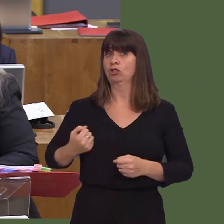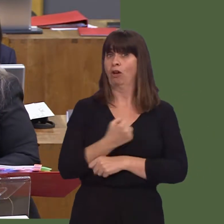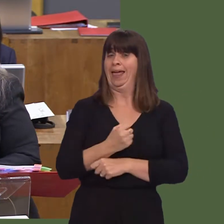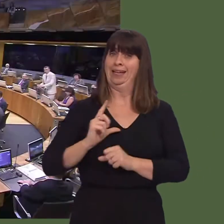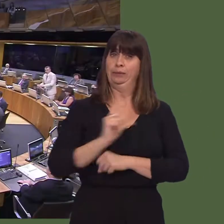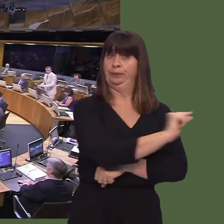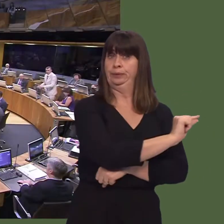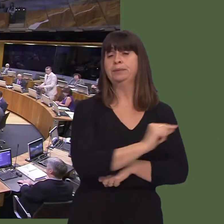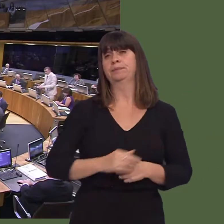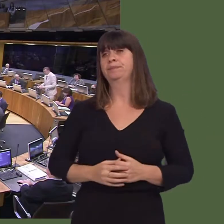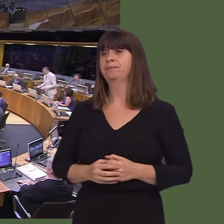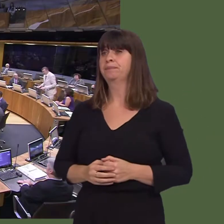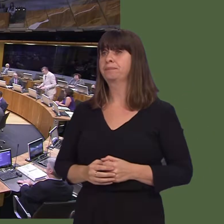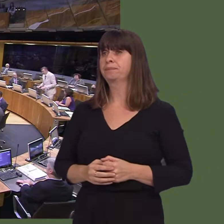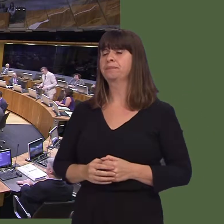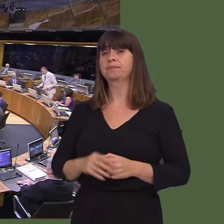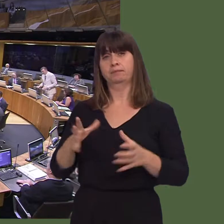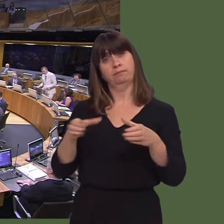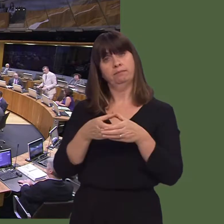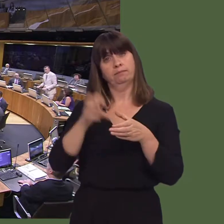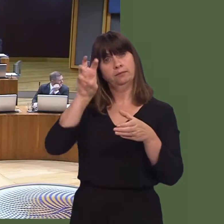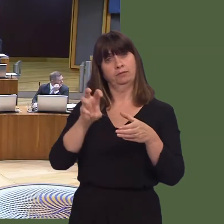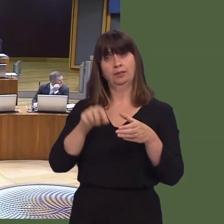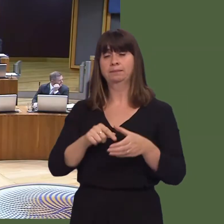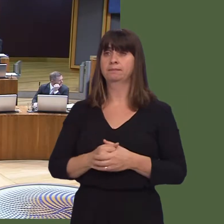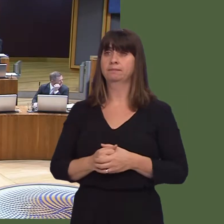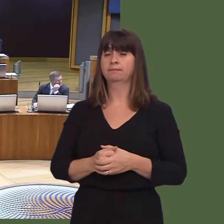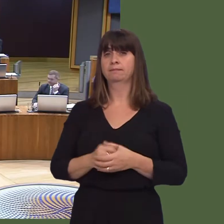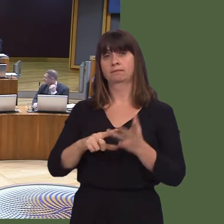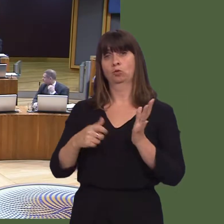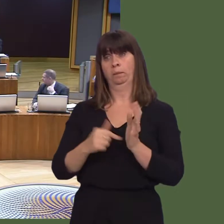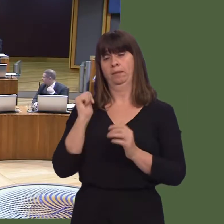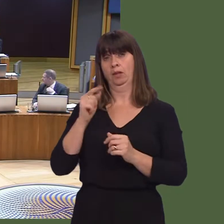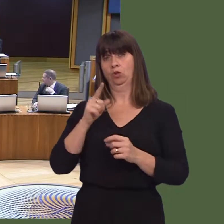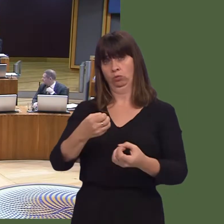Adam Price AM: Diolch, Llywydd. As leader of the house on 16 October, you told us there would be a debate on the decision